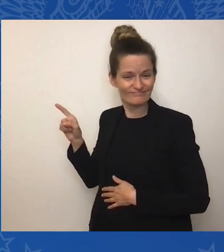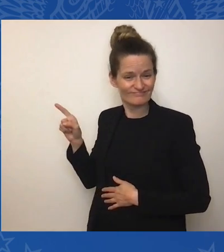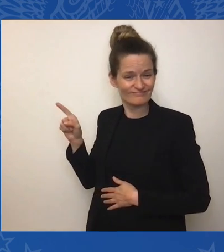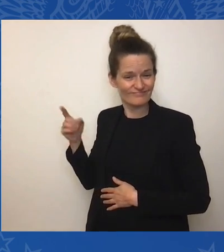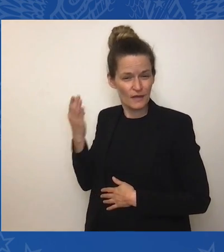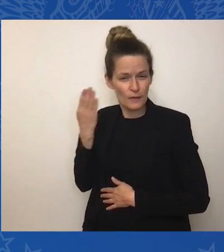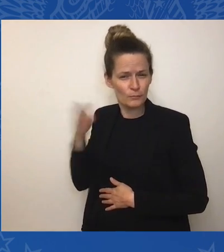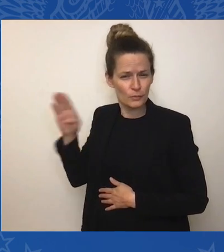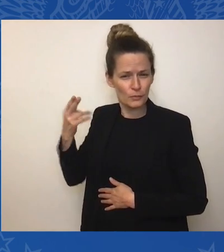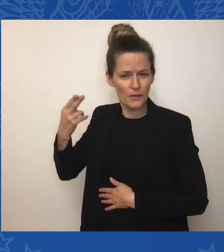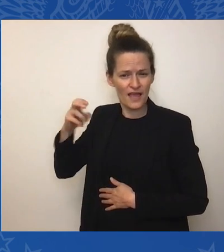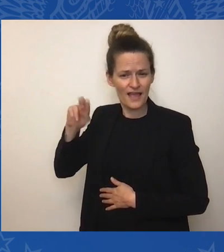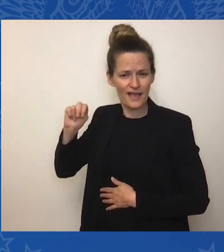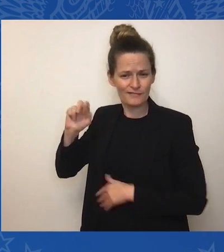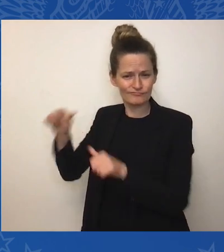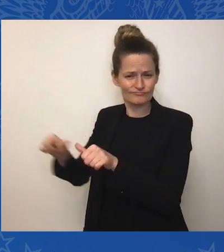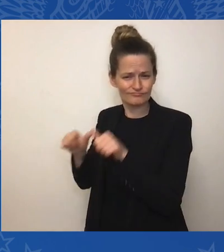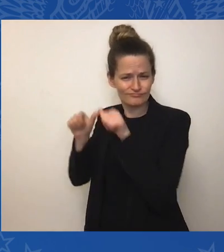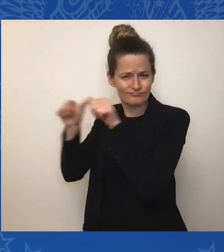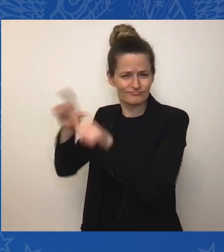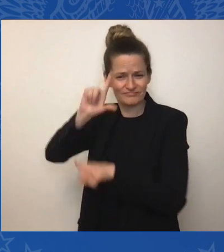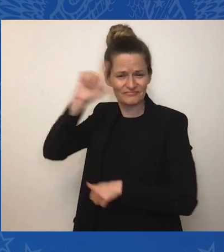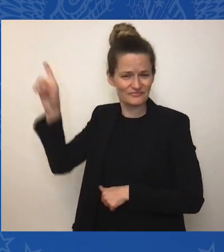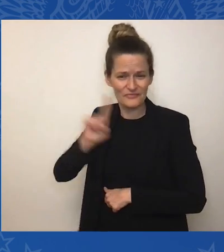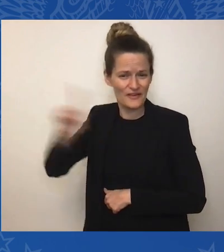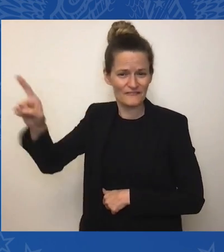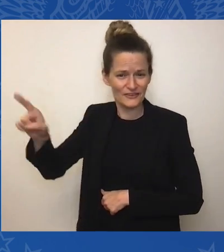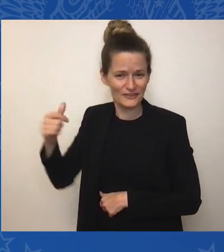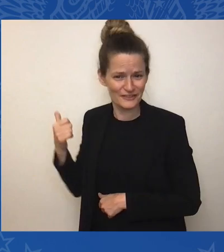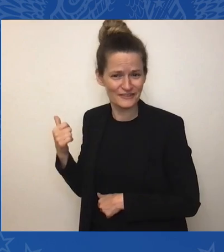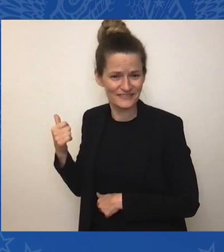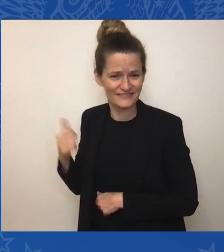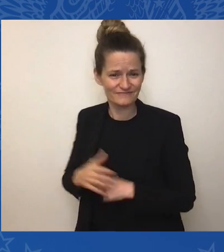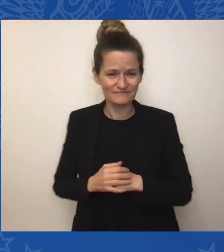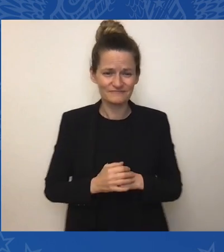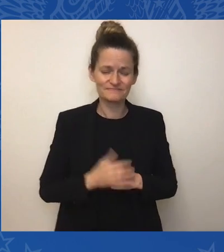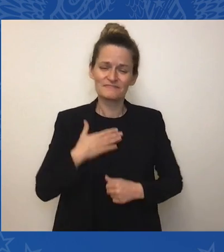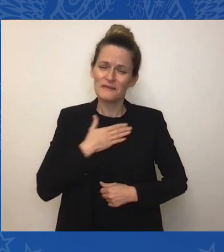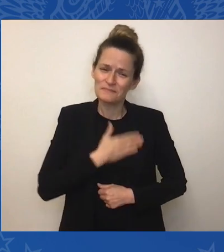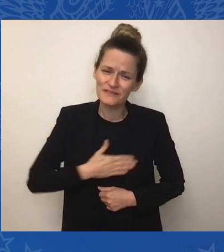Please welcome our commencement speaker. The president of the United States of America,